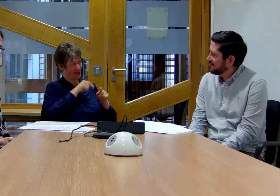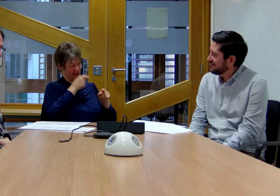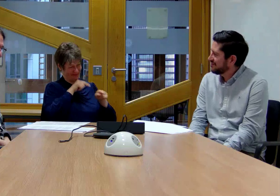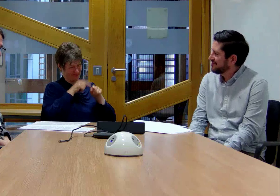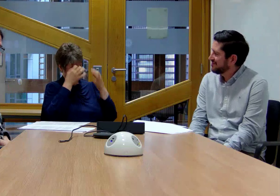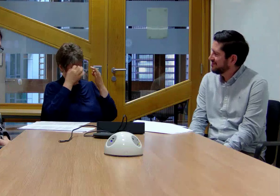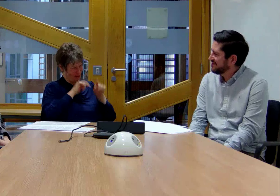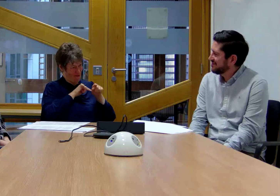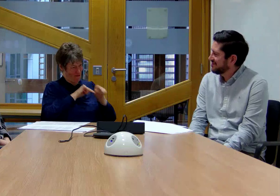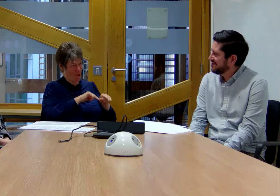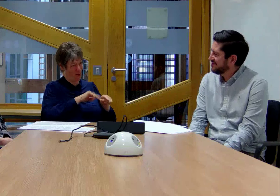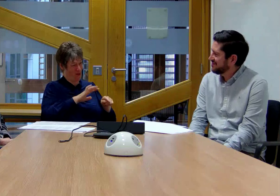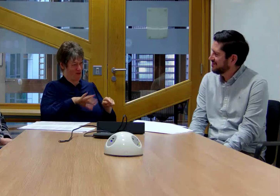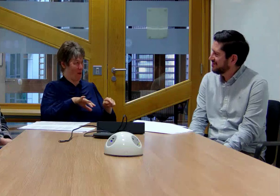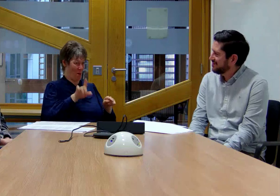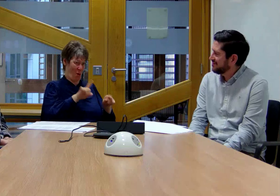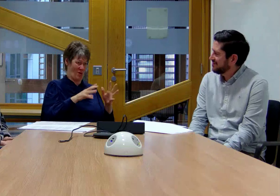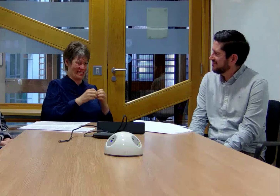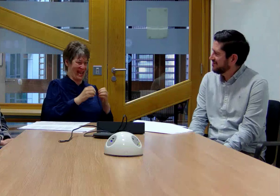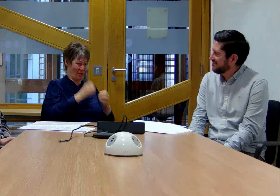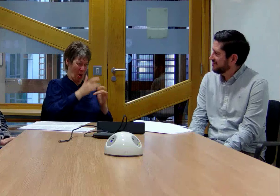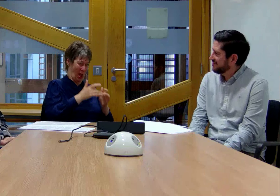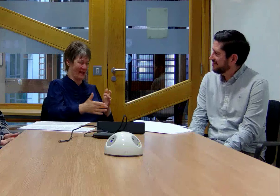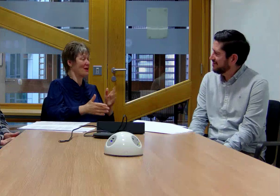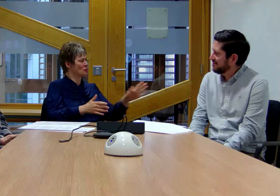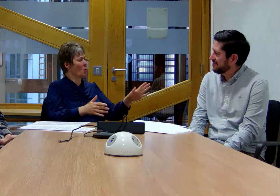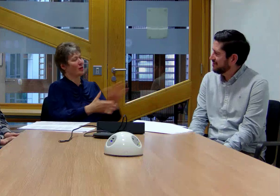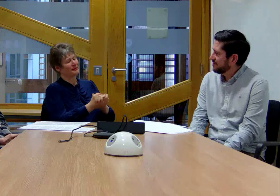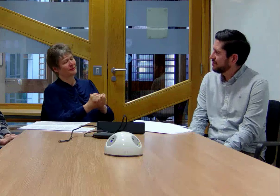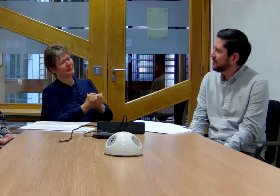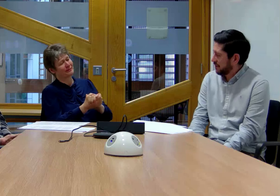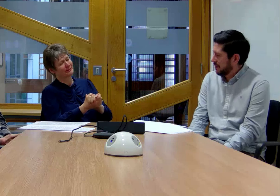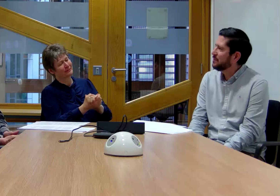Just to make sure we do the ones we said we would do in the advert.